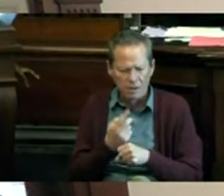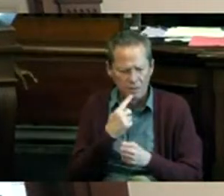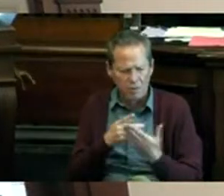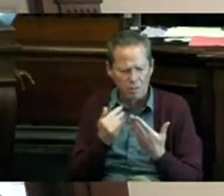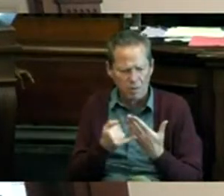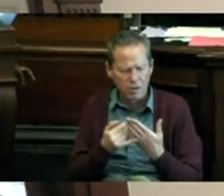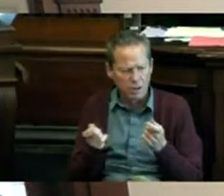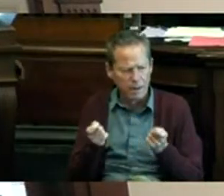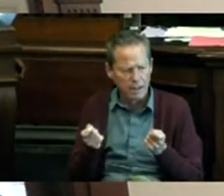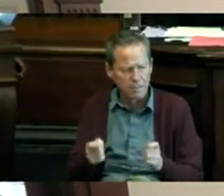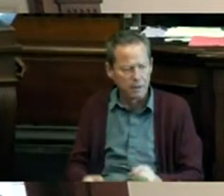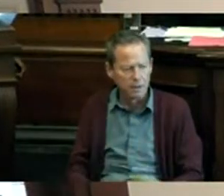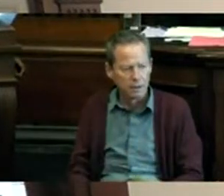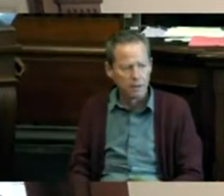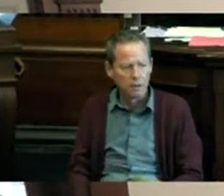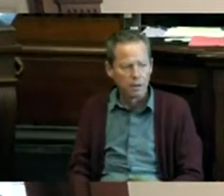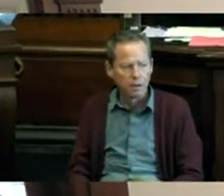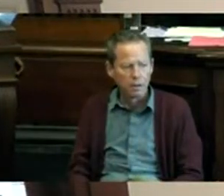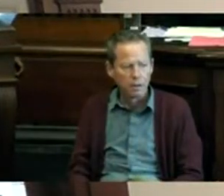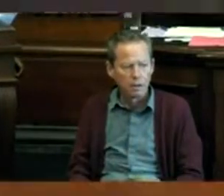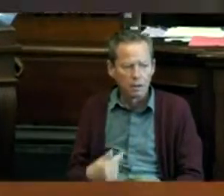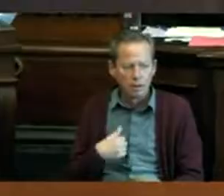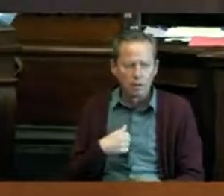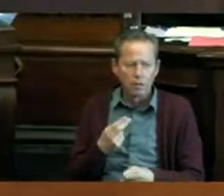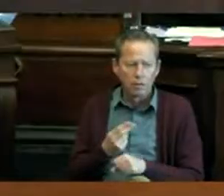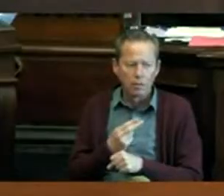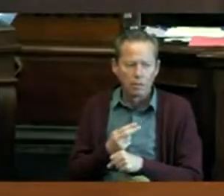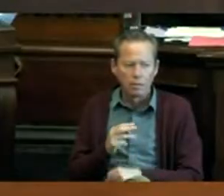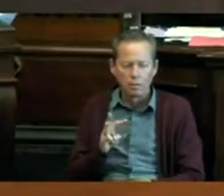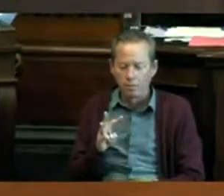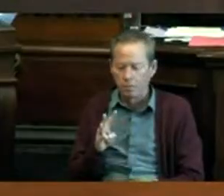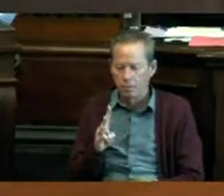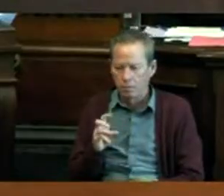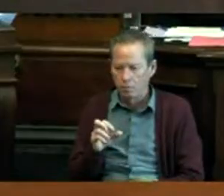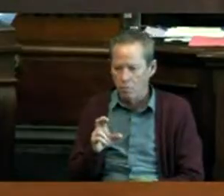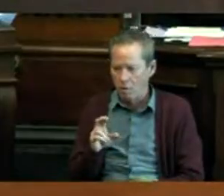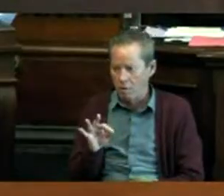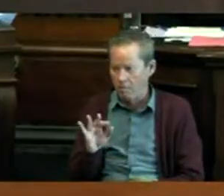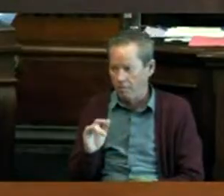Martin, what mechanisms do you